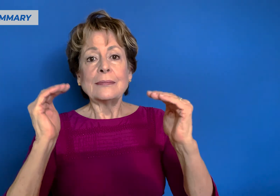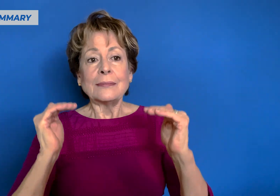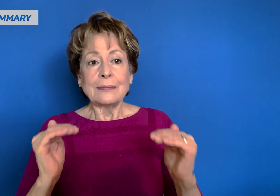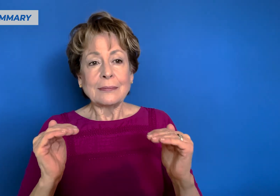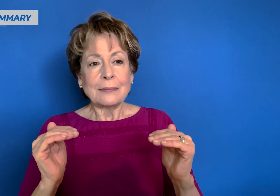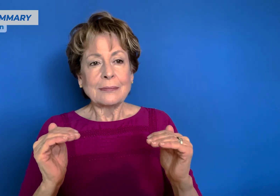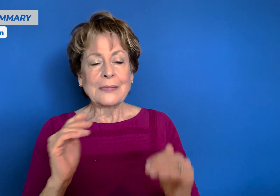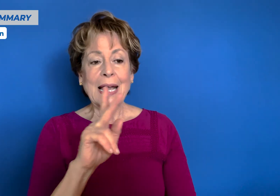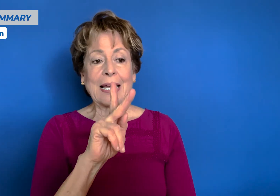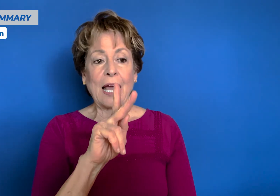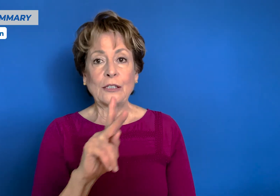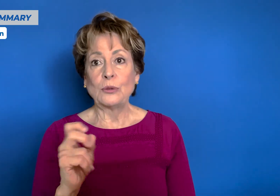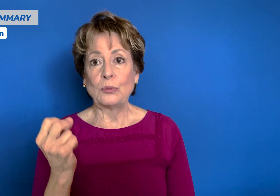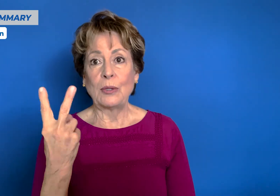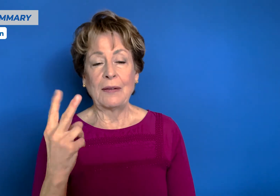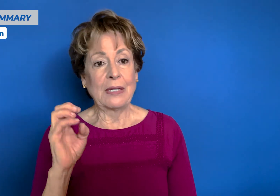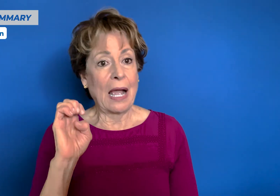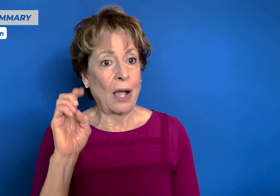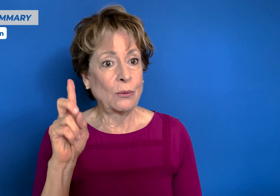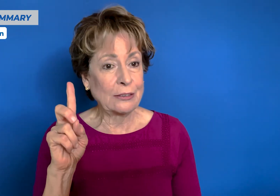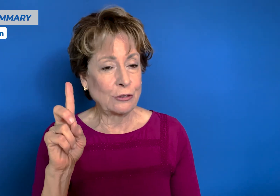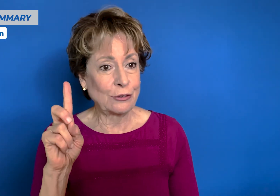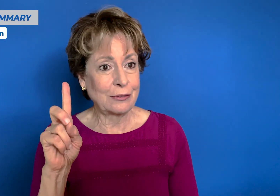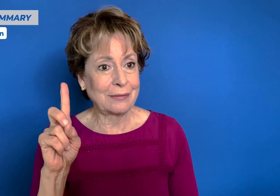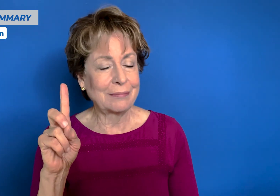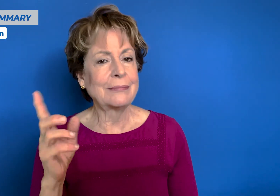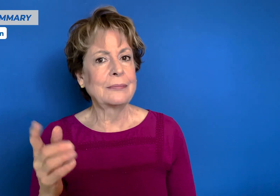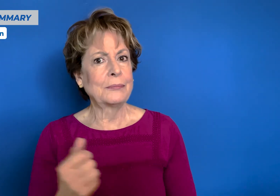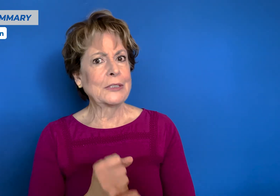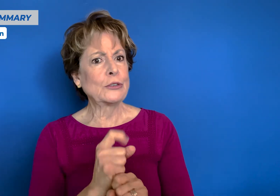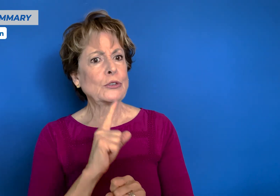Next is “K-12 Education”.